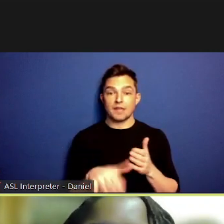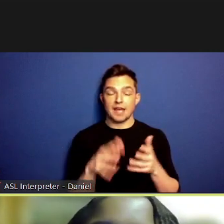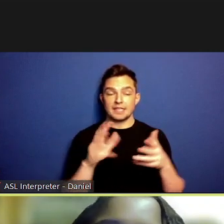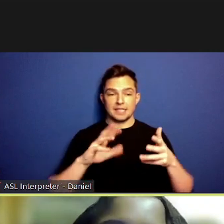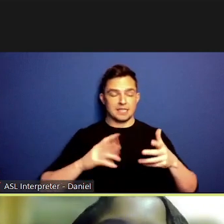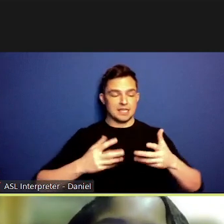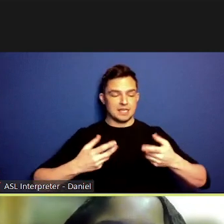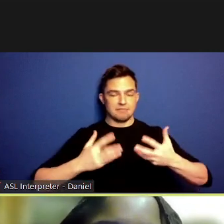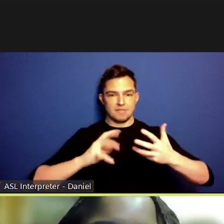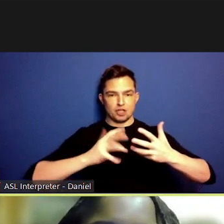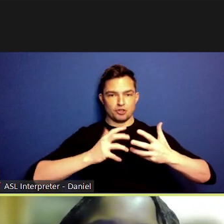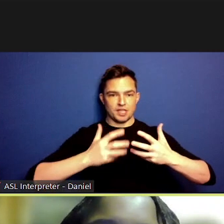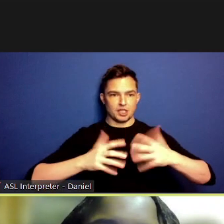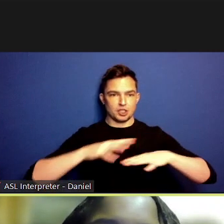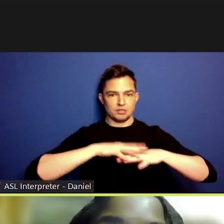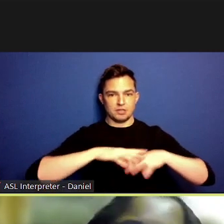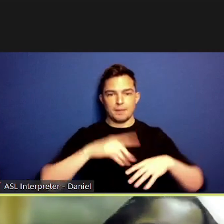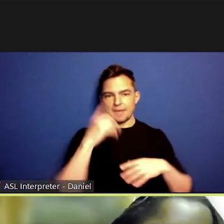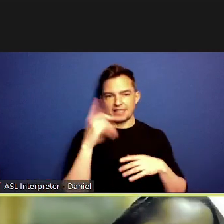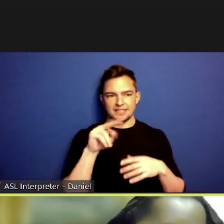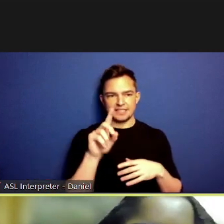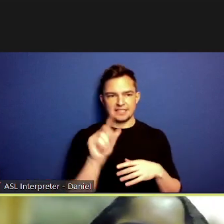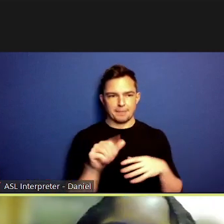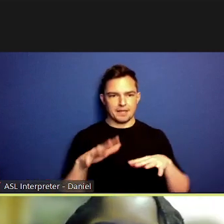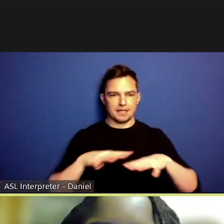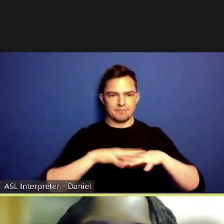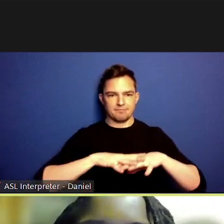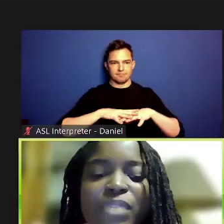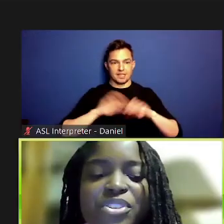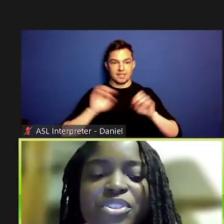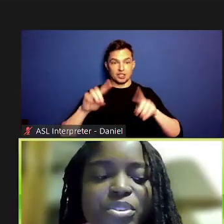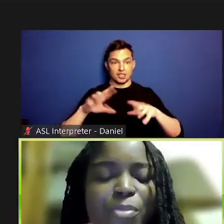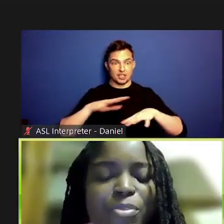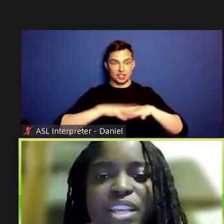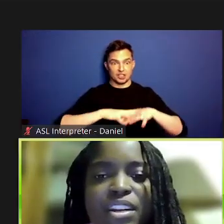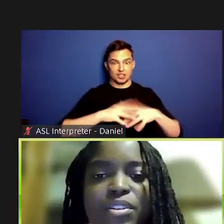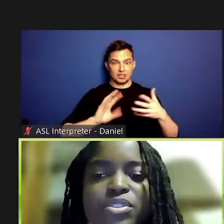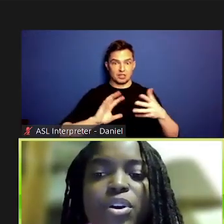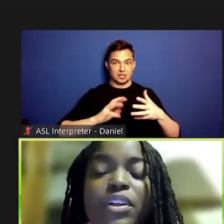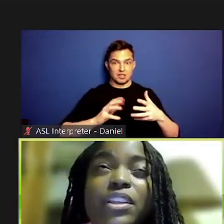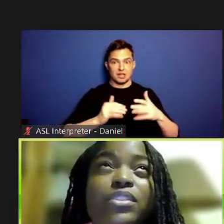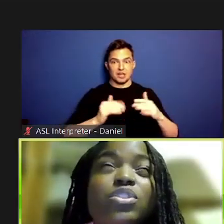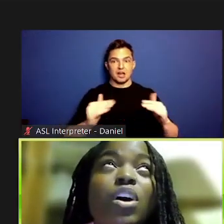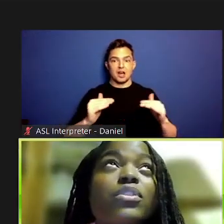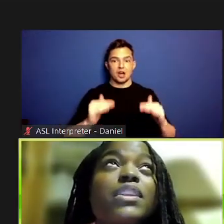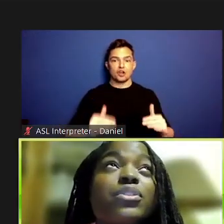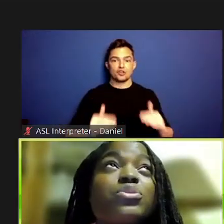of blackness and disability, and education is underrepresented in our scholarly literature